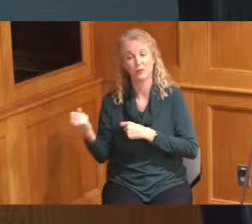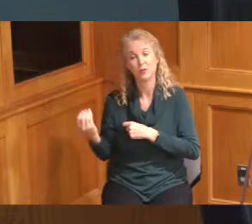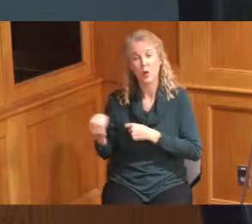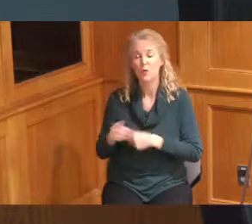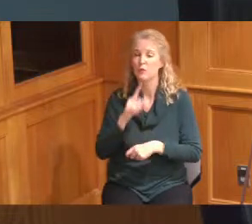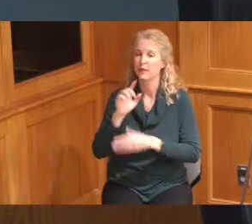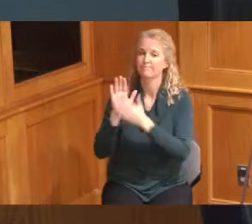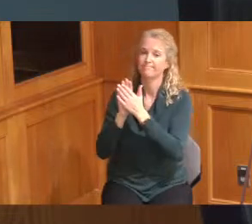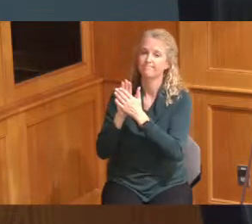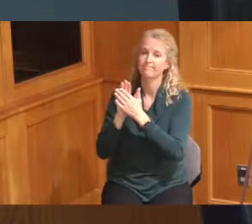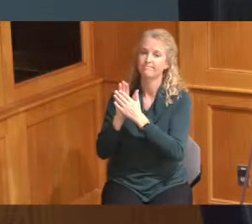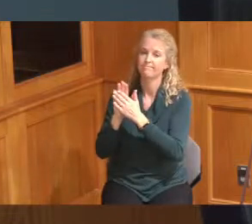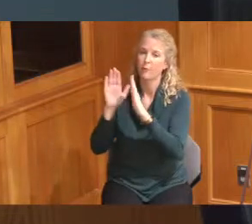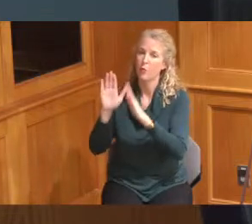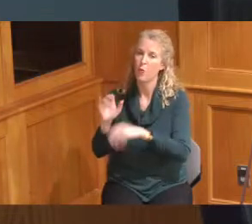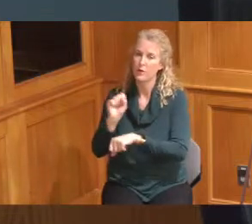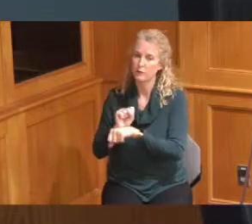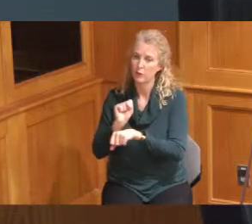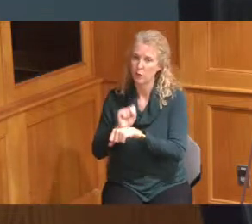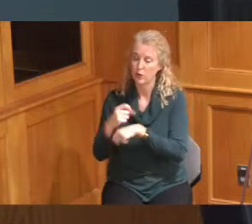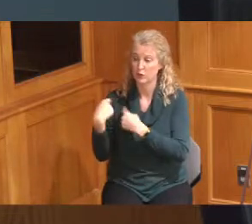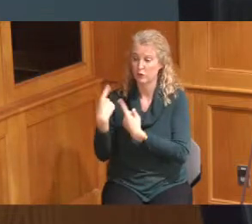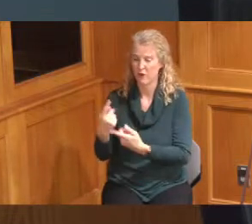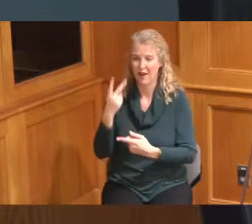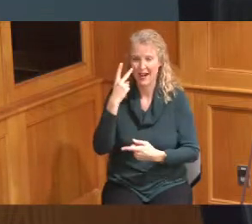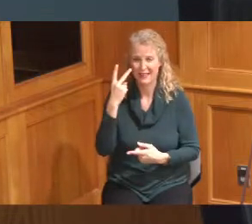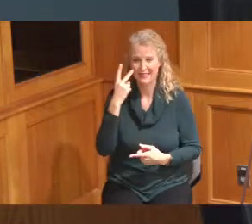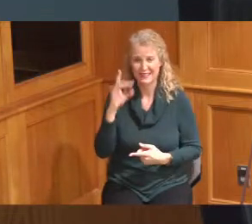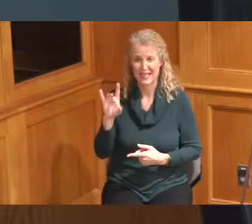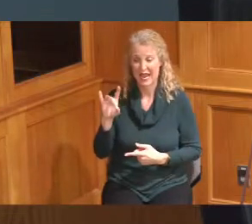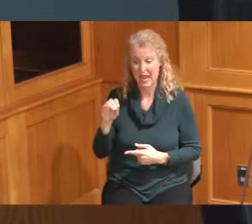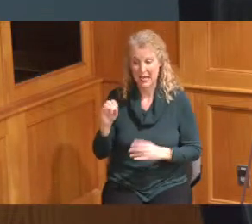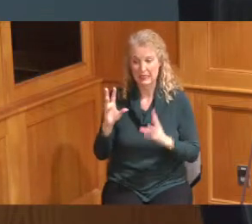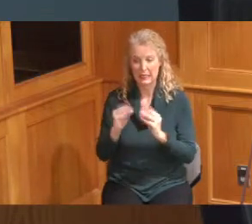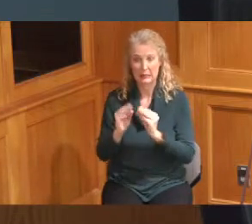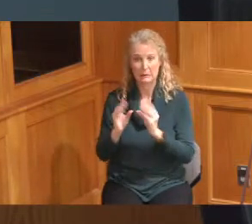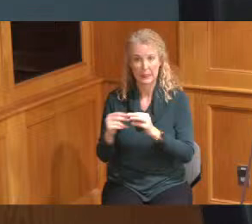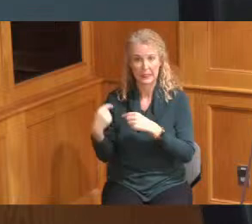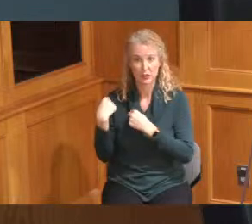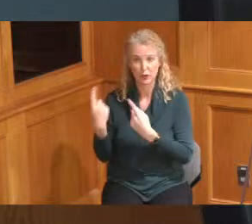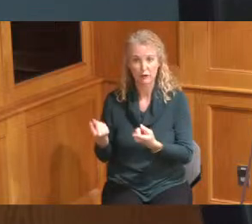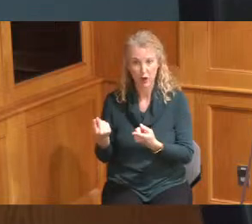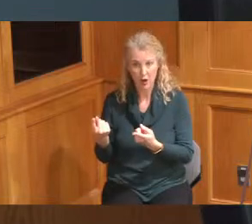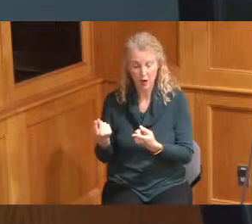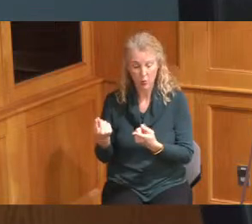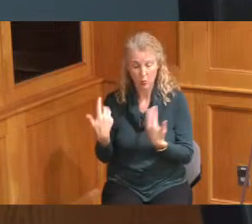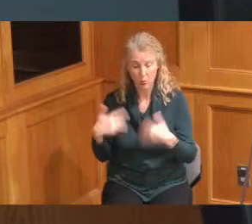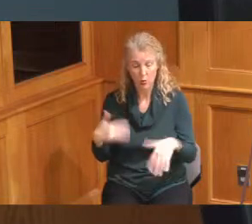you for I saw the number about 80 meetings with not only government agencies but all the